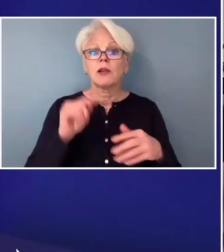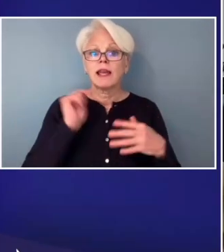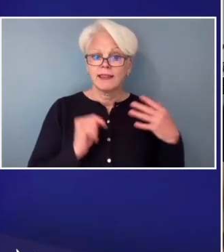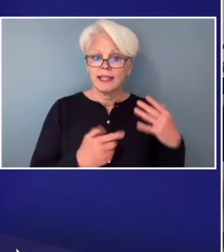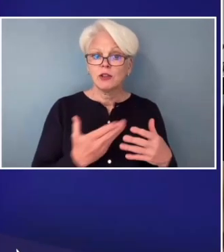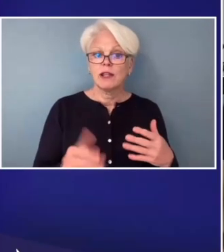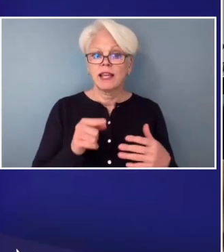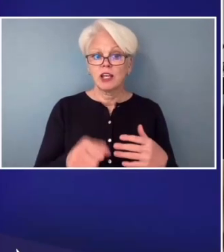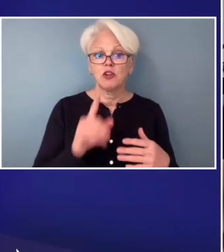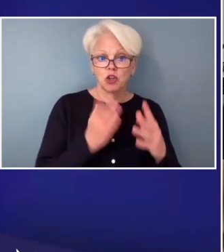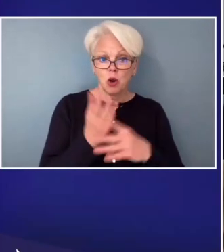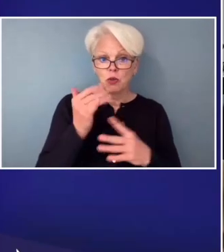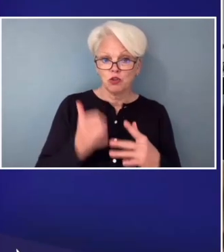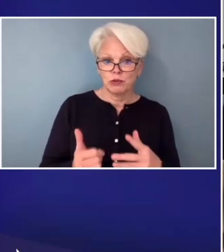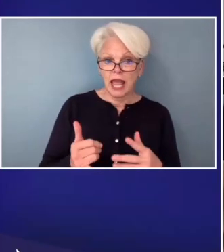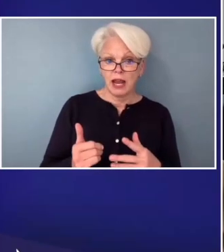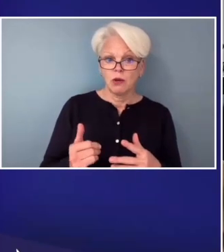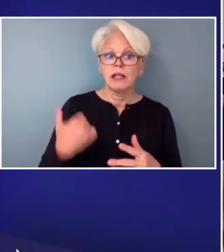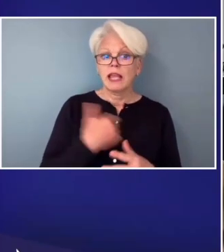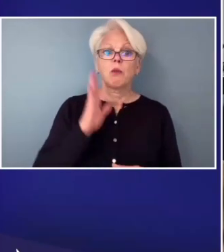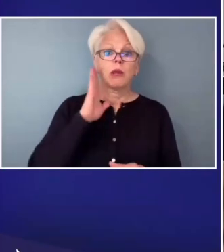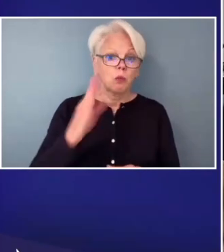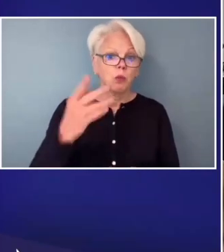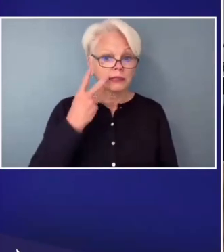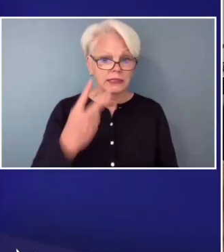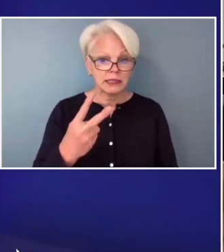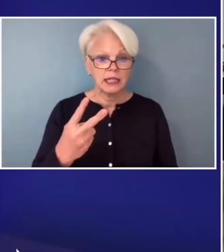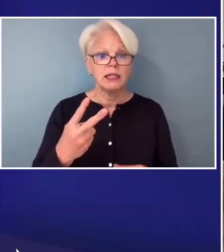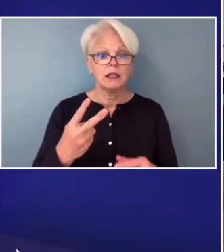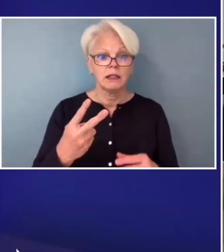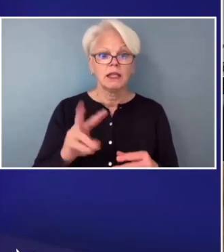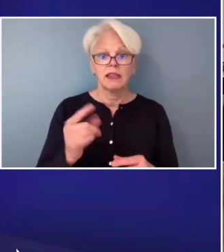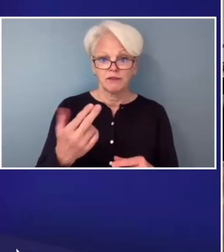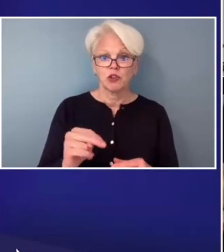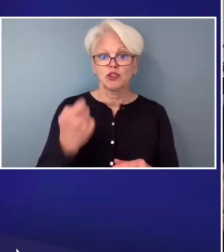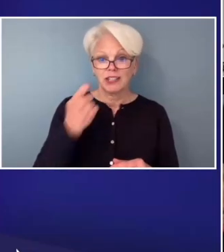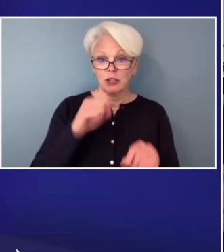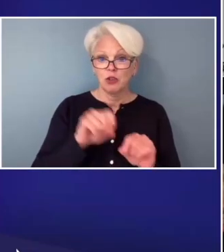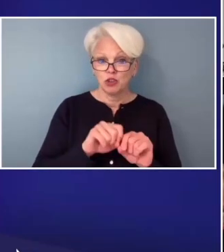going through right now, we're going to see in the version the one that you just sent around. We're not going to see it.